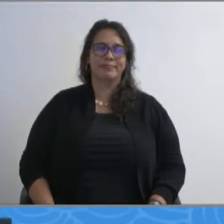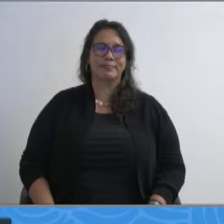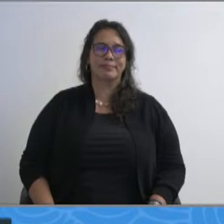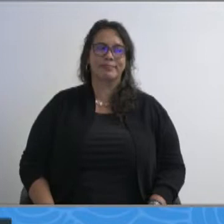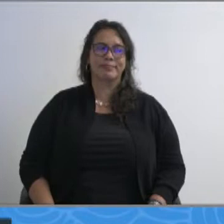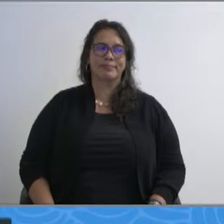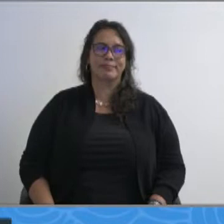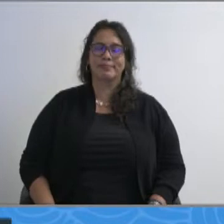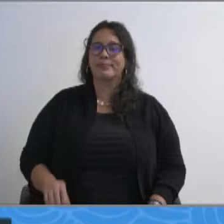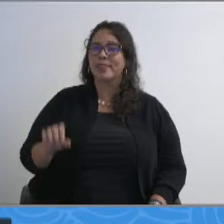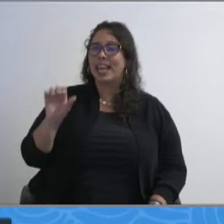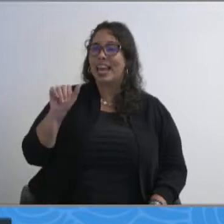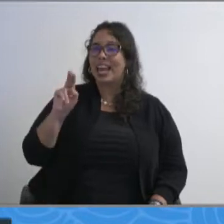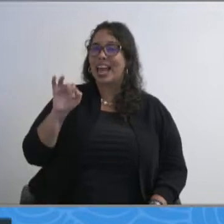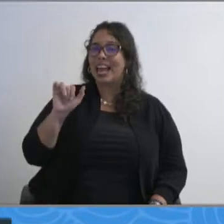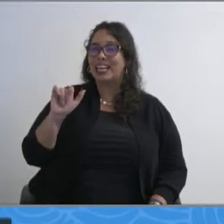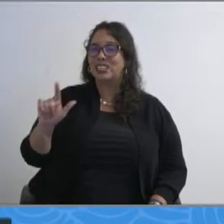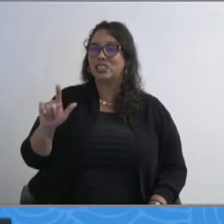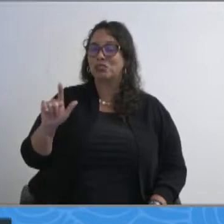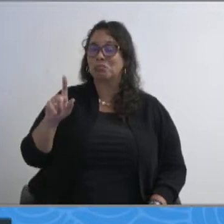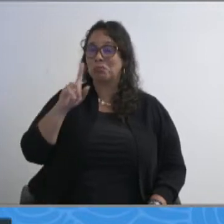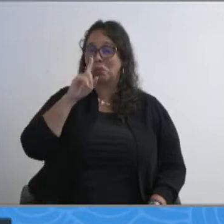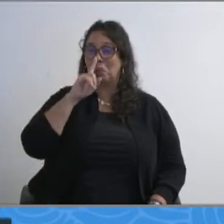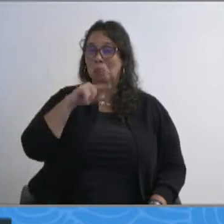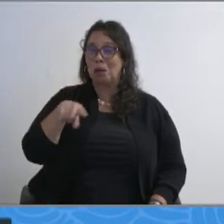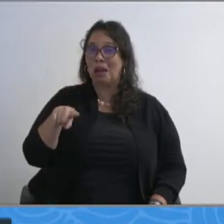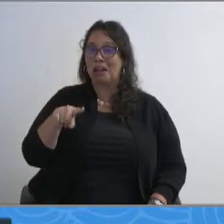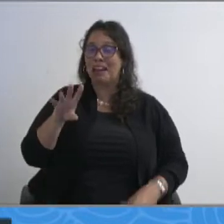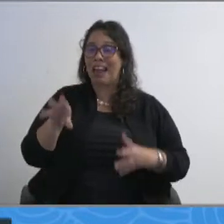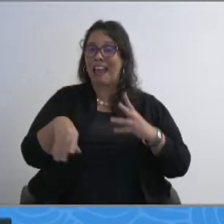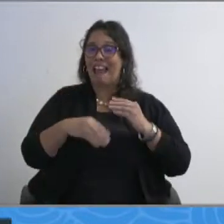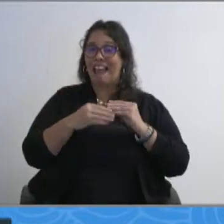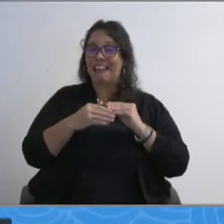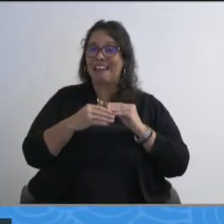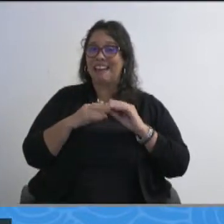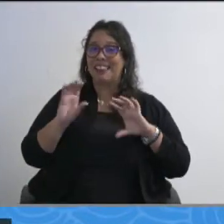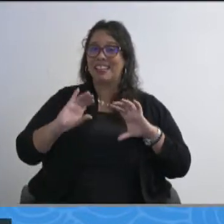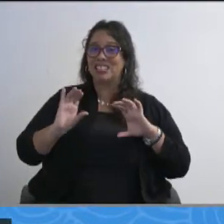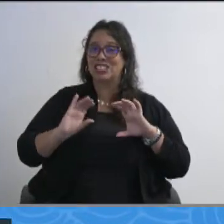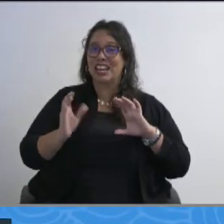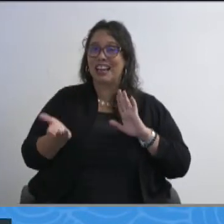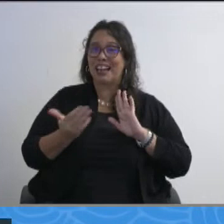Angel, do you mind dropping it in the chat one more time? Thank you.